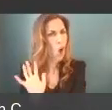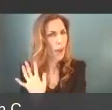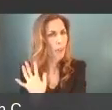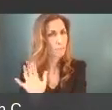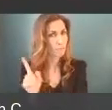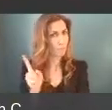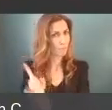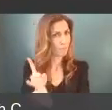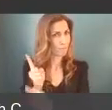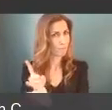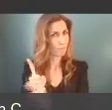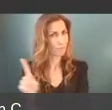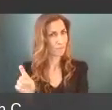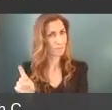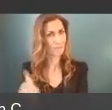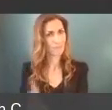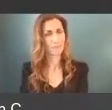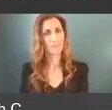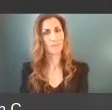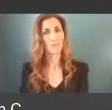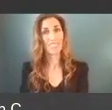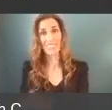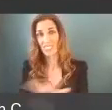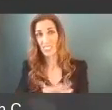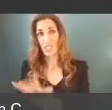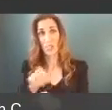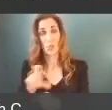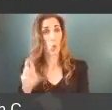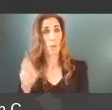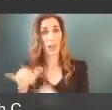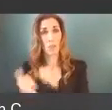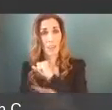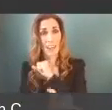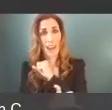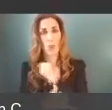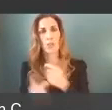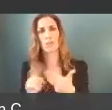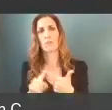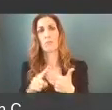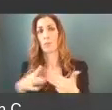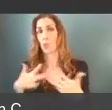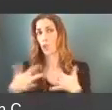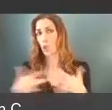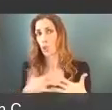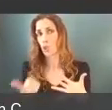for either the region or Montgomery County, and are you concerned about anyone in 1A who's